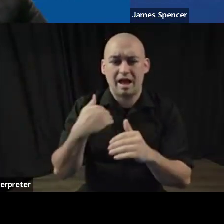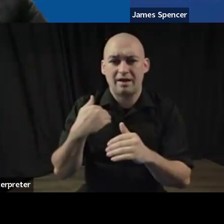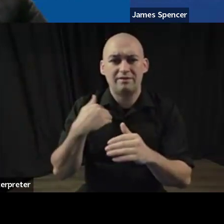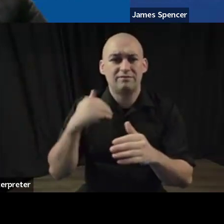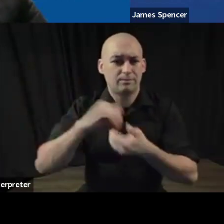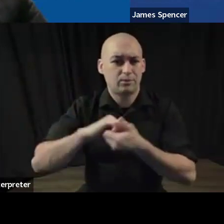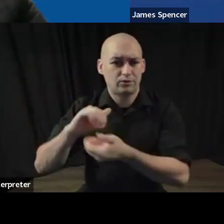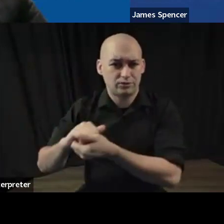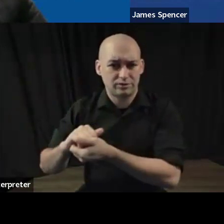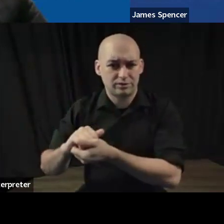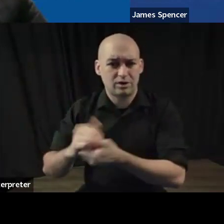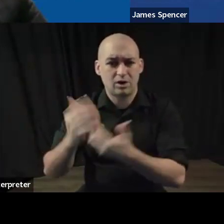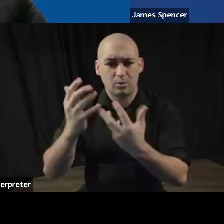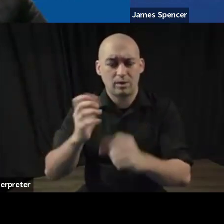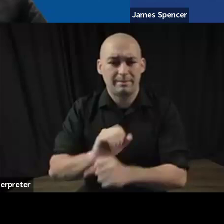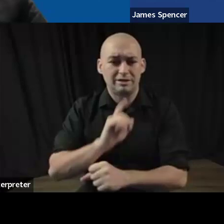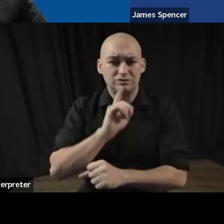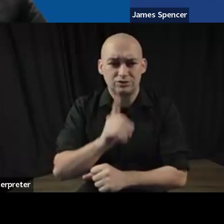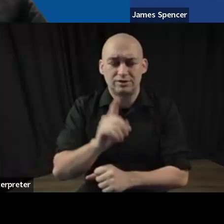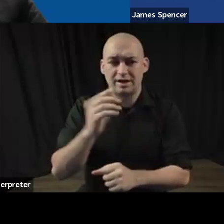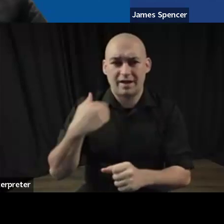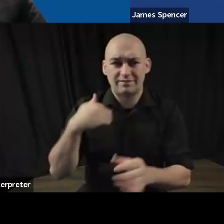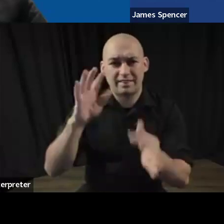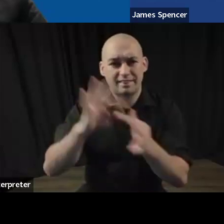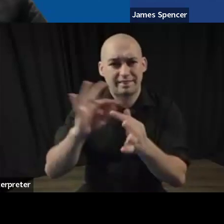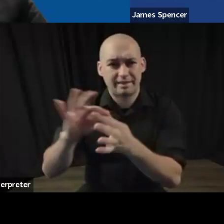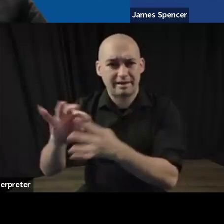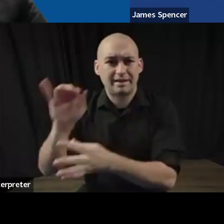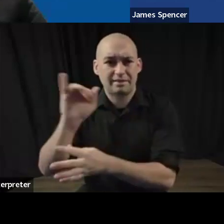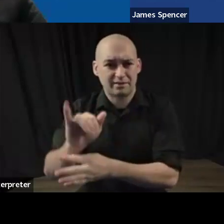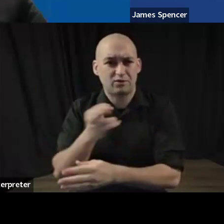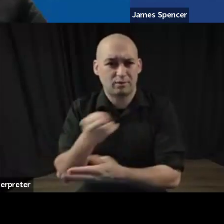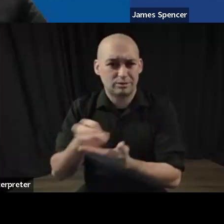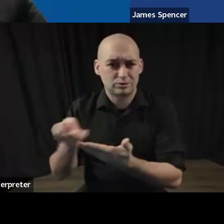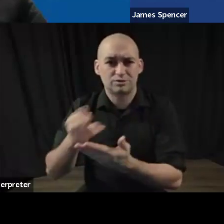want to make sure that people have the link to that resource before we wrap up today. There